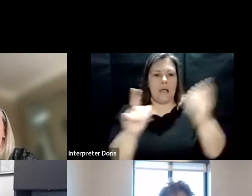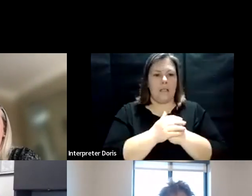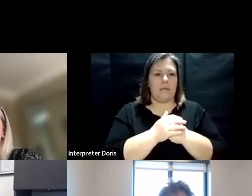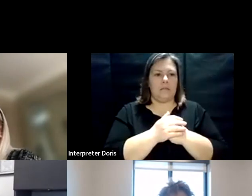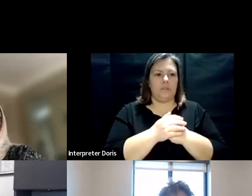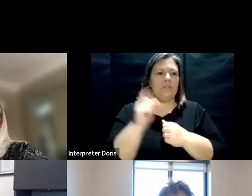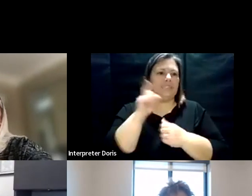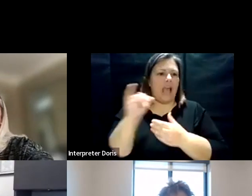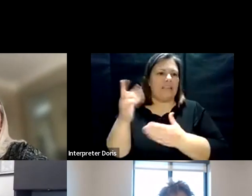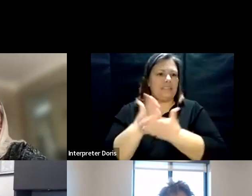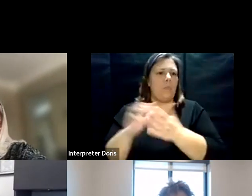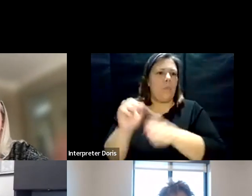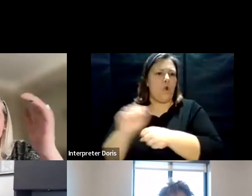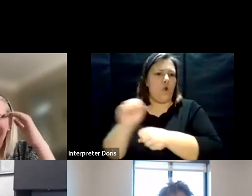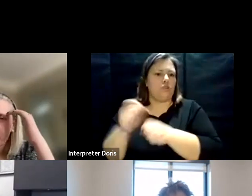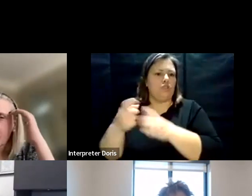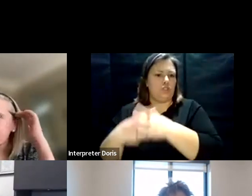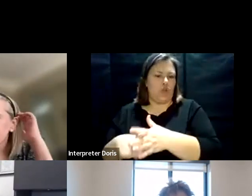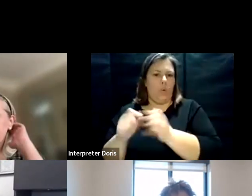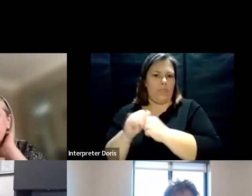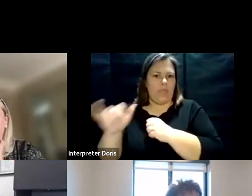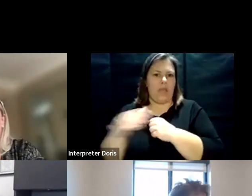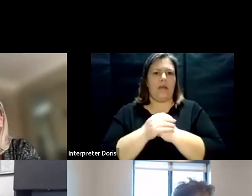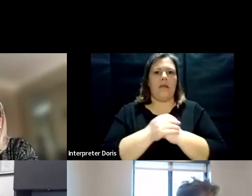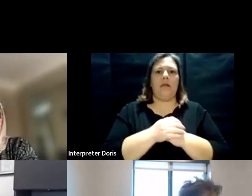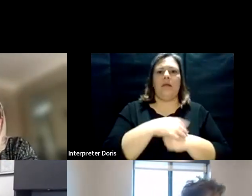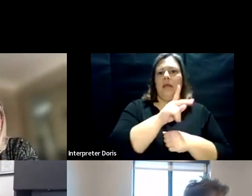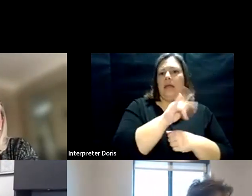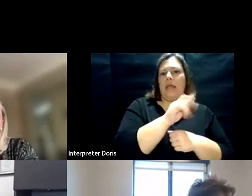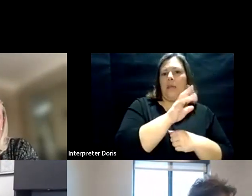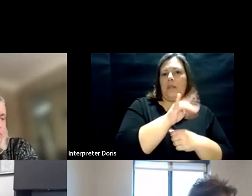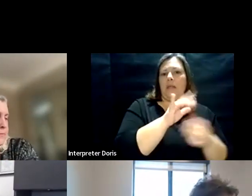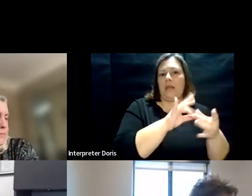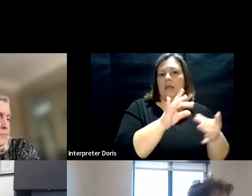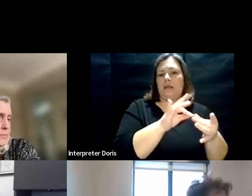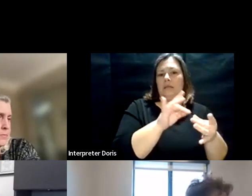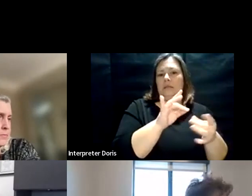In the chat before sill organizing a work group around barriers to LTSS and personal care assistance to add to our next SPIL. So it sounds like some work starting there. Go ahead. So sounds like some work is starting there. Yeah, and I just wanted to add off of of Kathy, too.